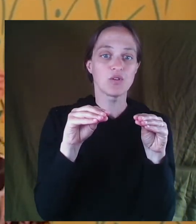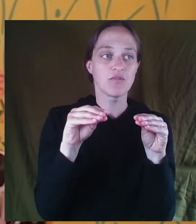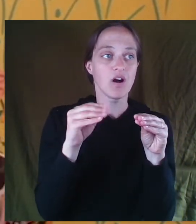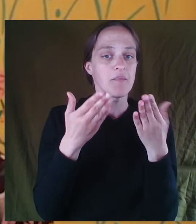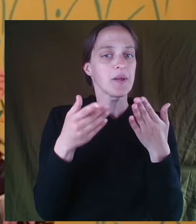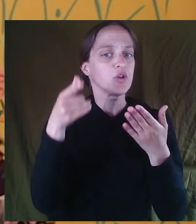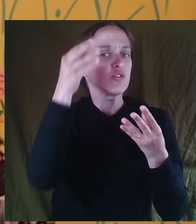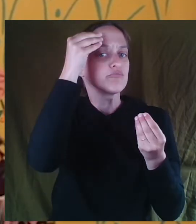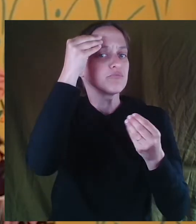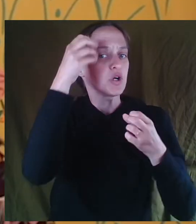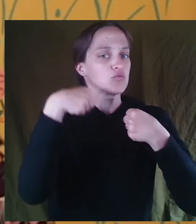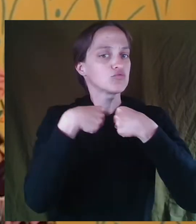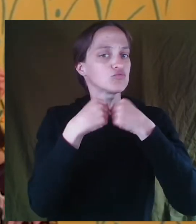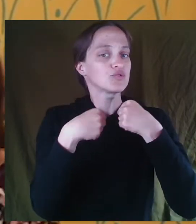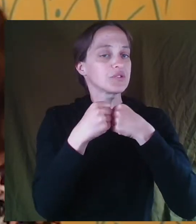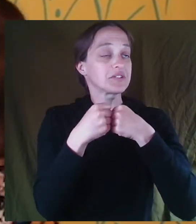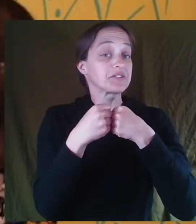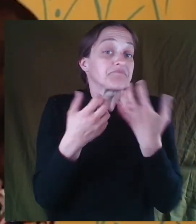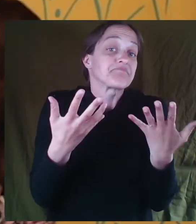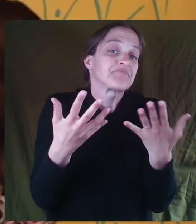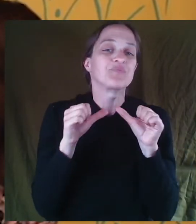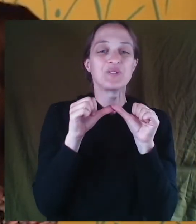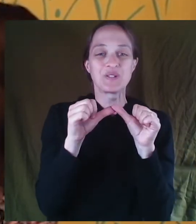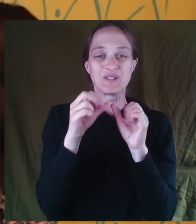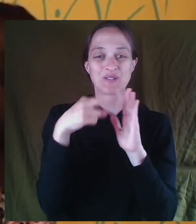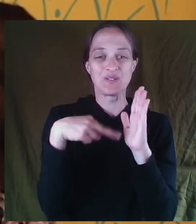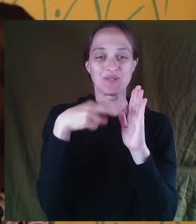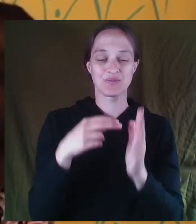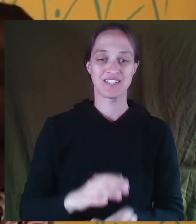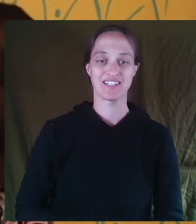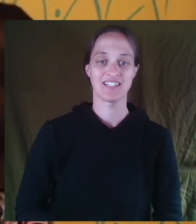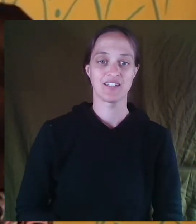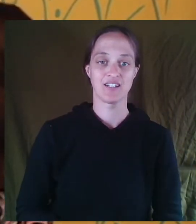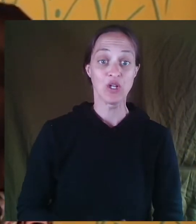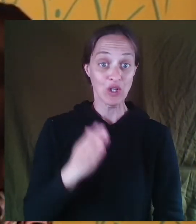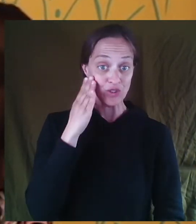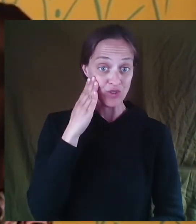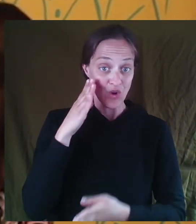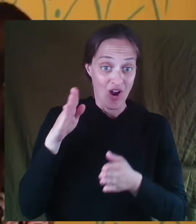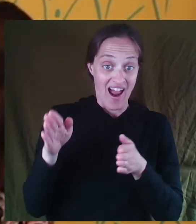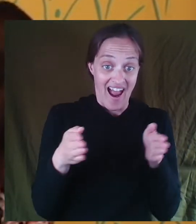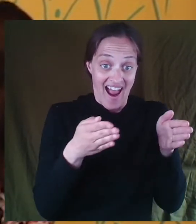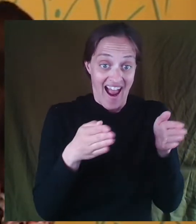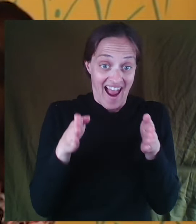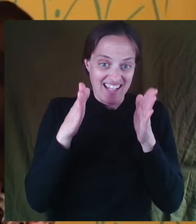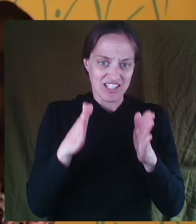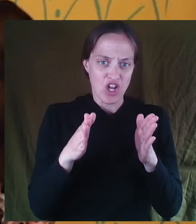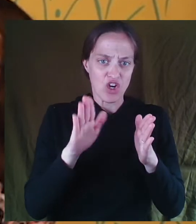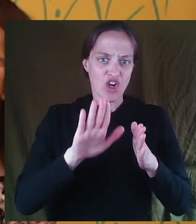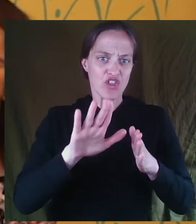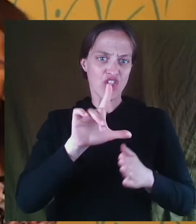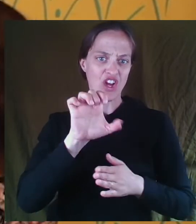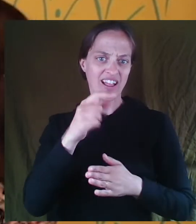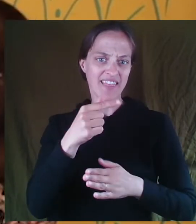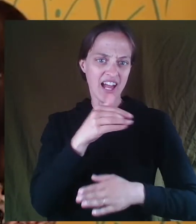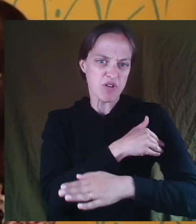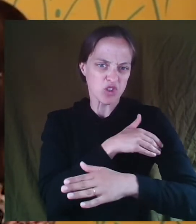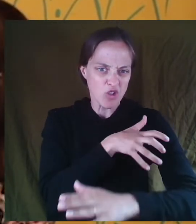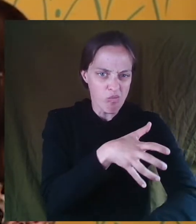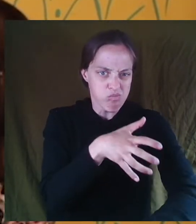Maybe we talked about joints. Let's keep reading. That's why figure skaters have big leg muscles.